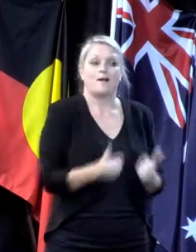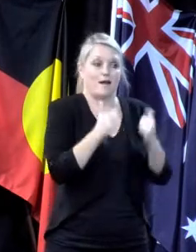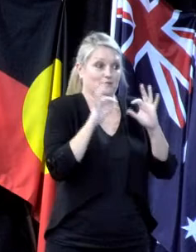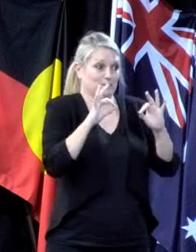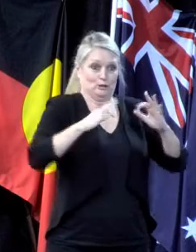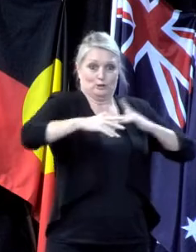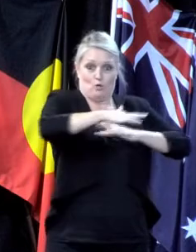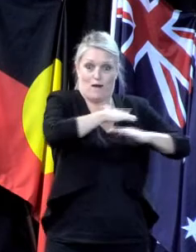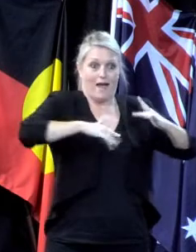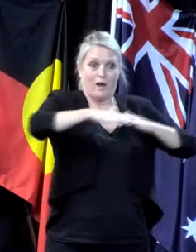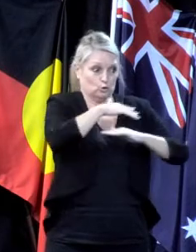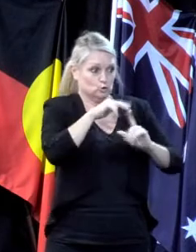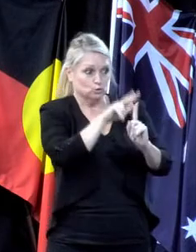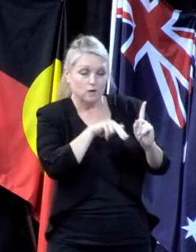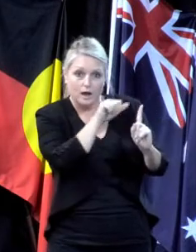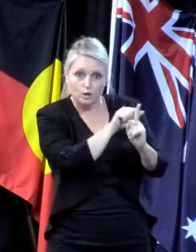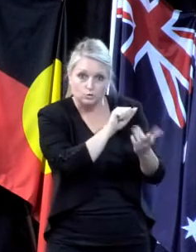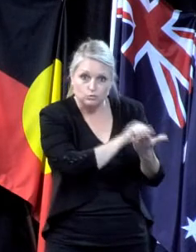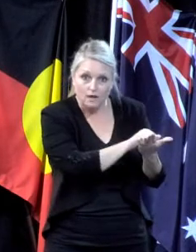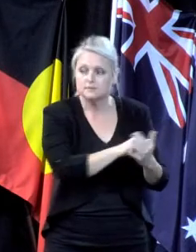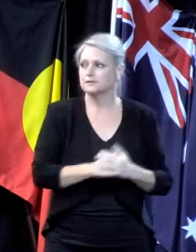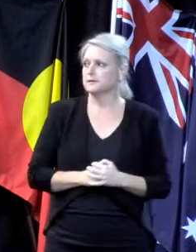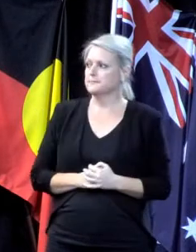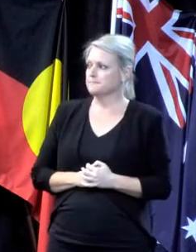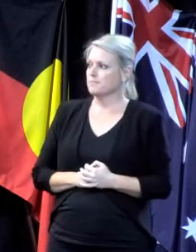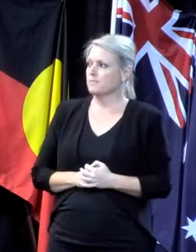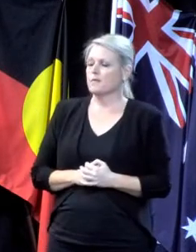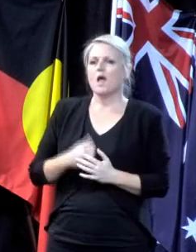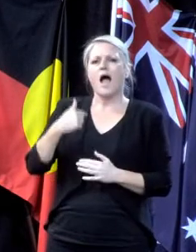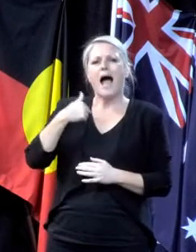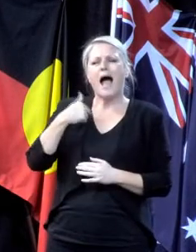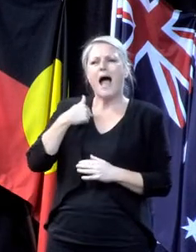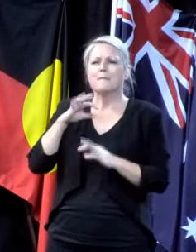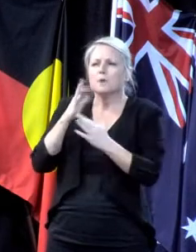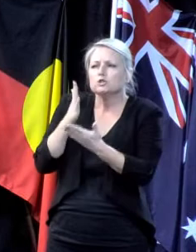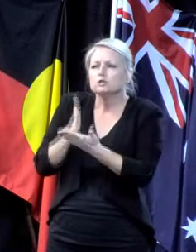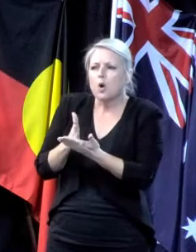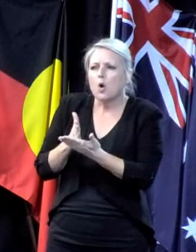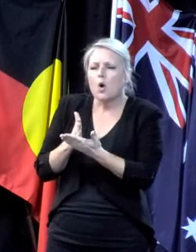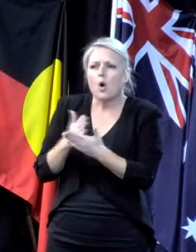Is that correct? MS SWANCUTT: I’m not certain in terms of the health department. I do know that sometimes